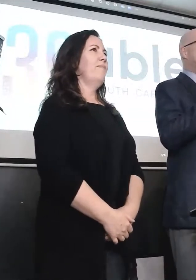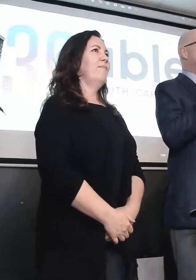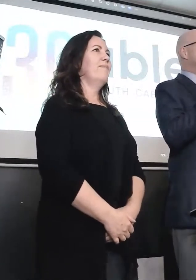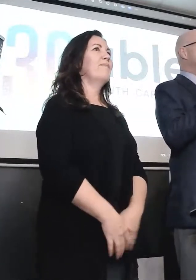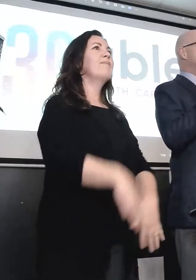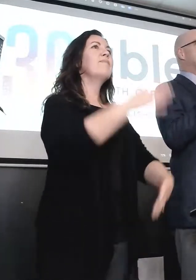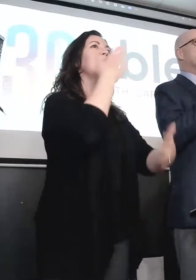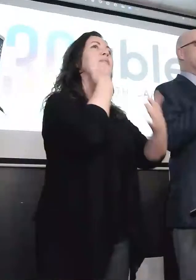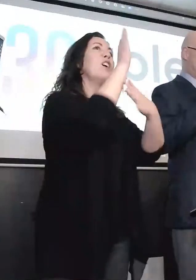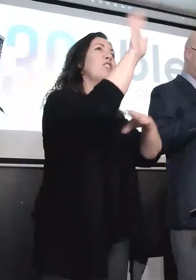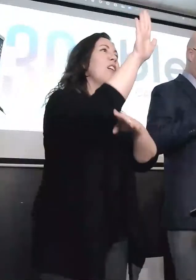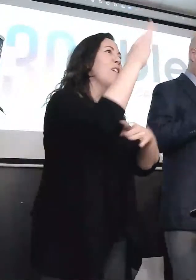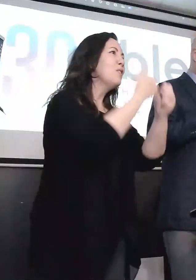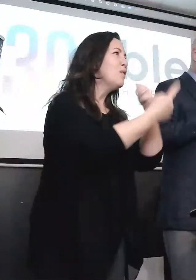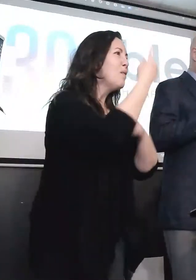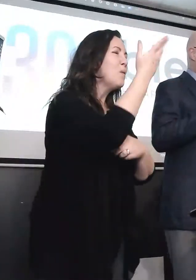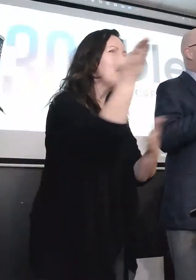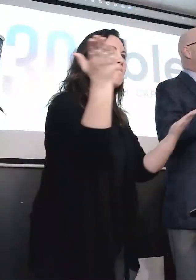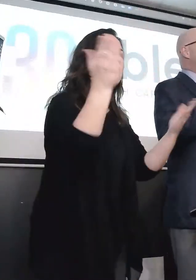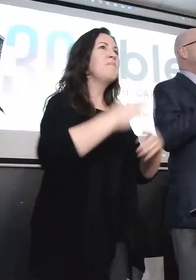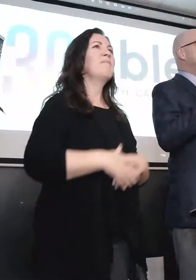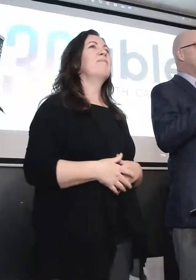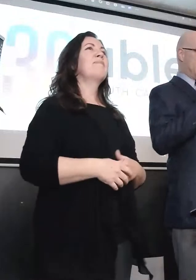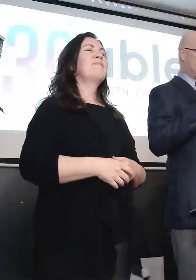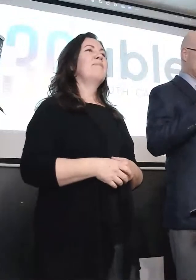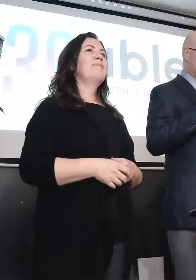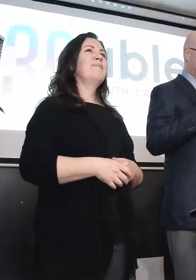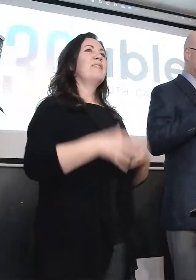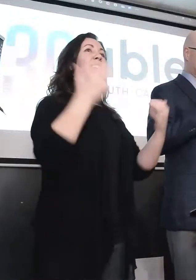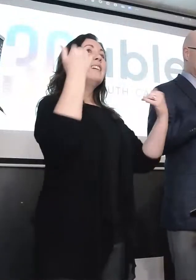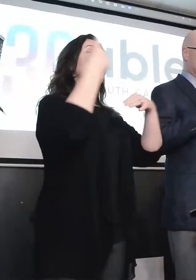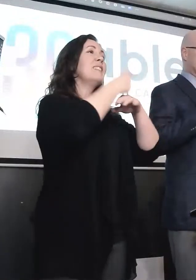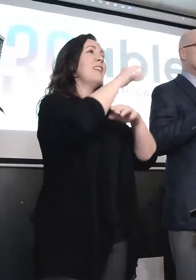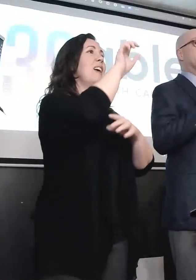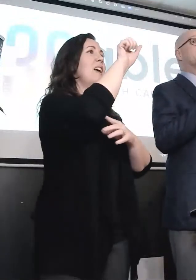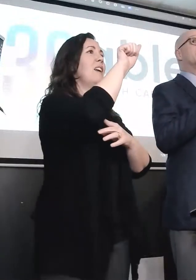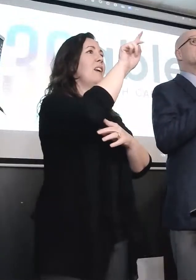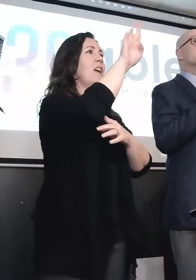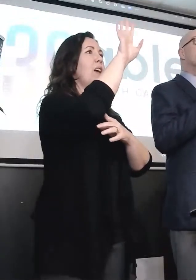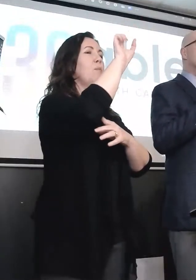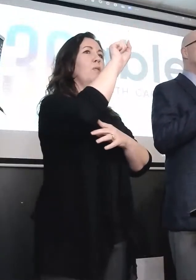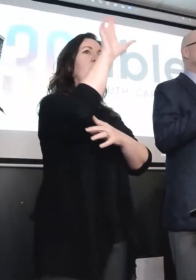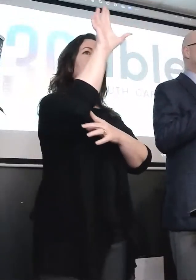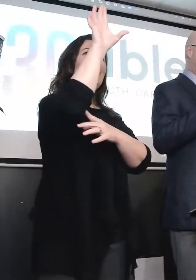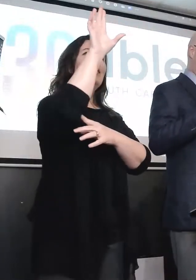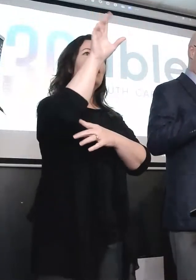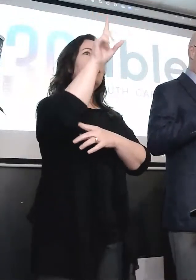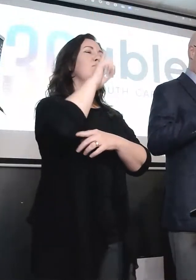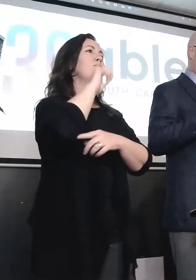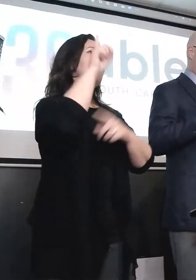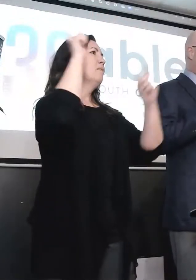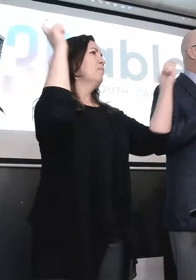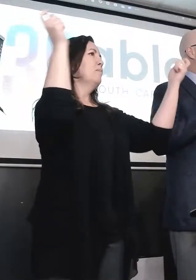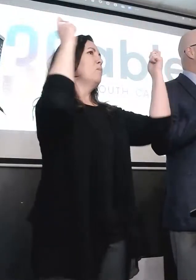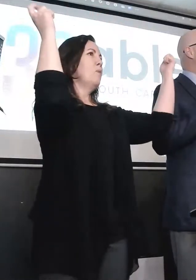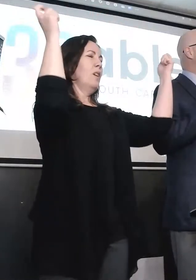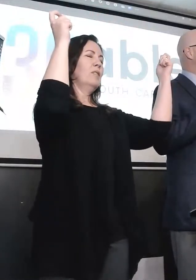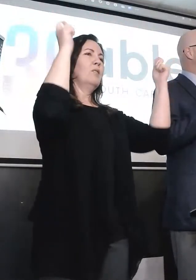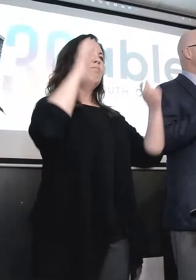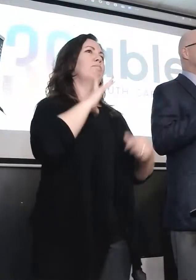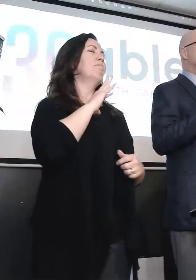good afternoon everyone today Able South Carolina celebrates a momentous occasion. 30 years of